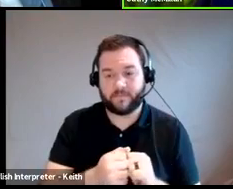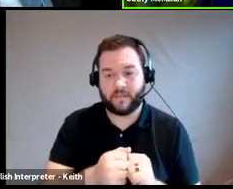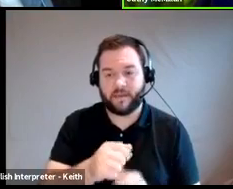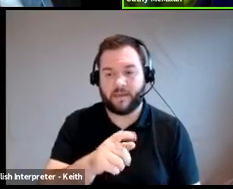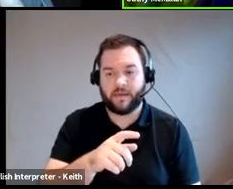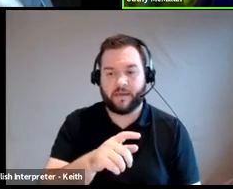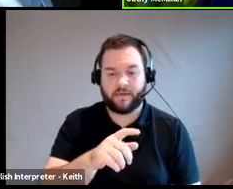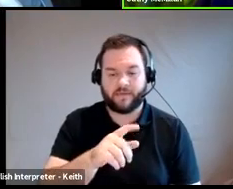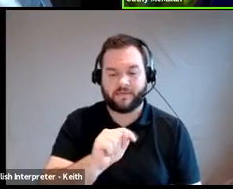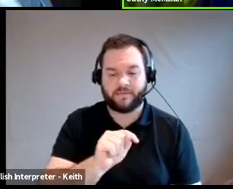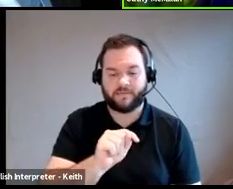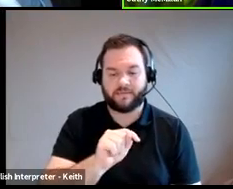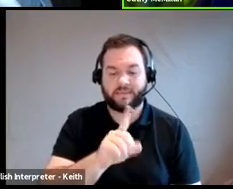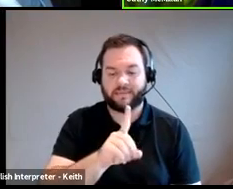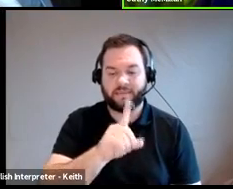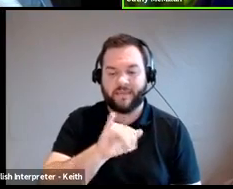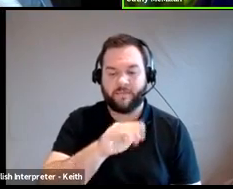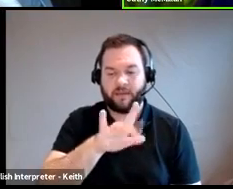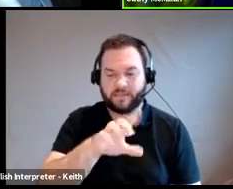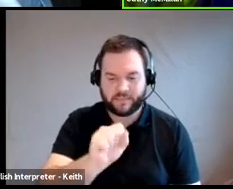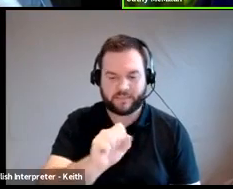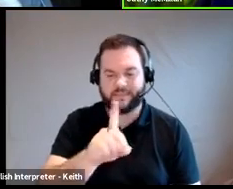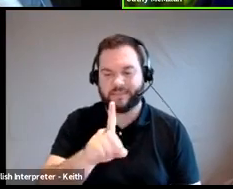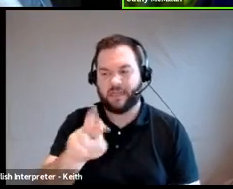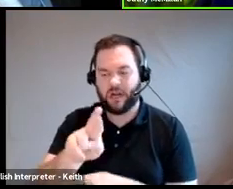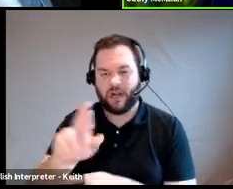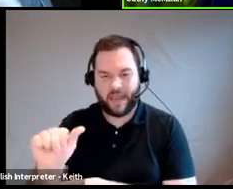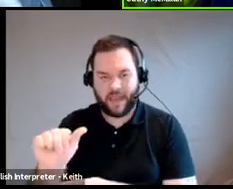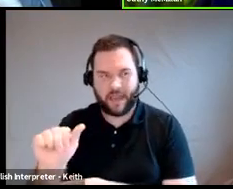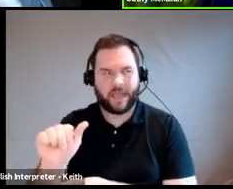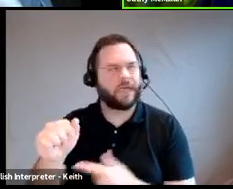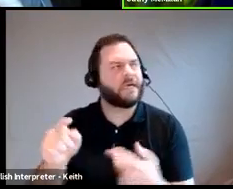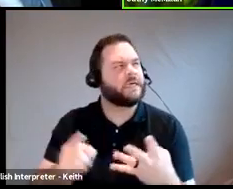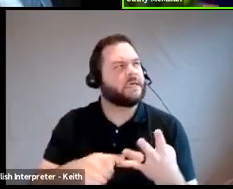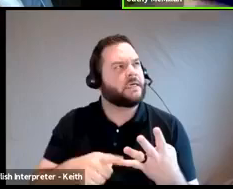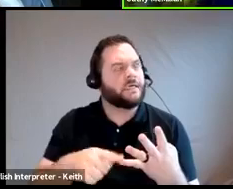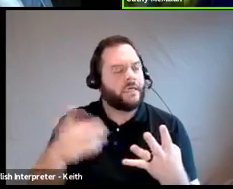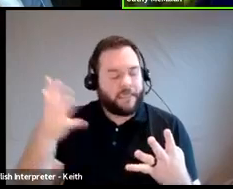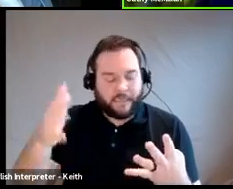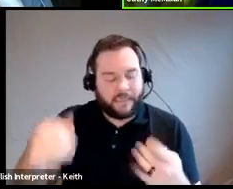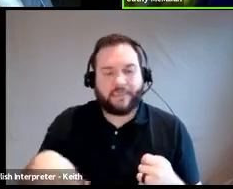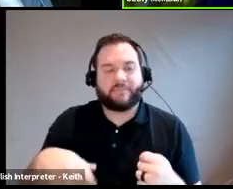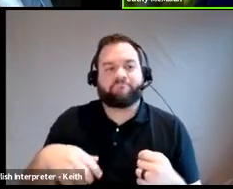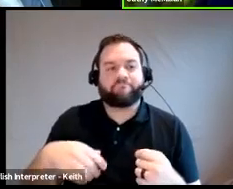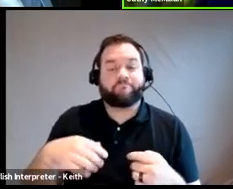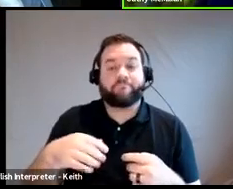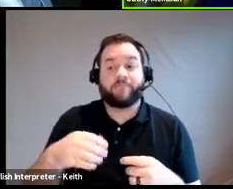KT dribbles, a Dr Ray. There's another one. Na